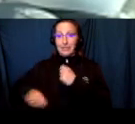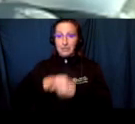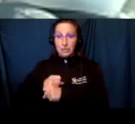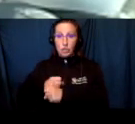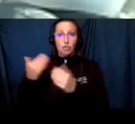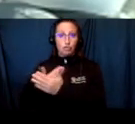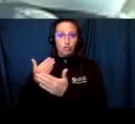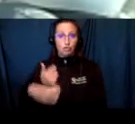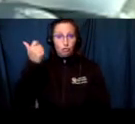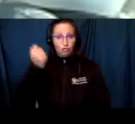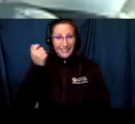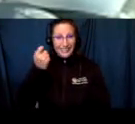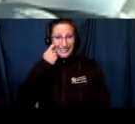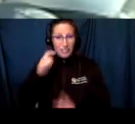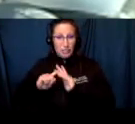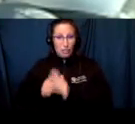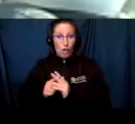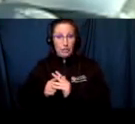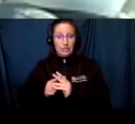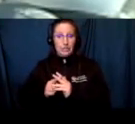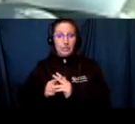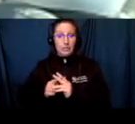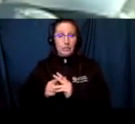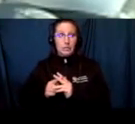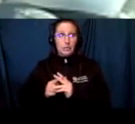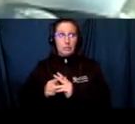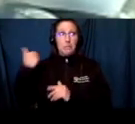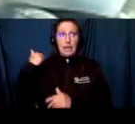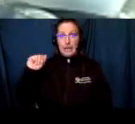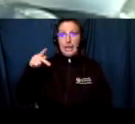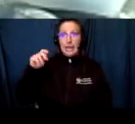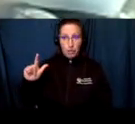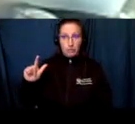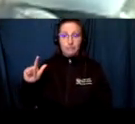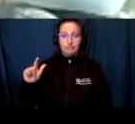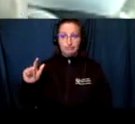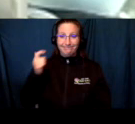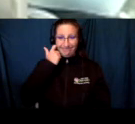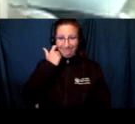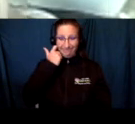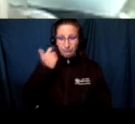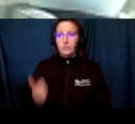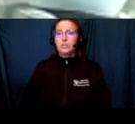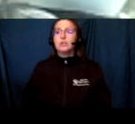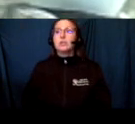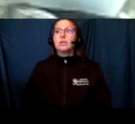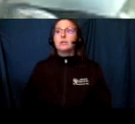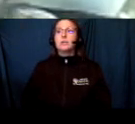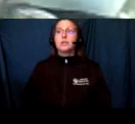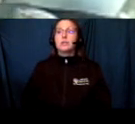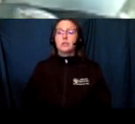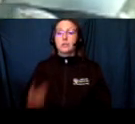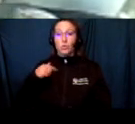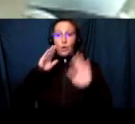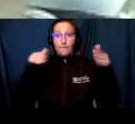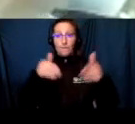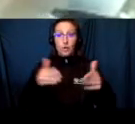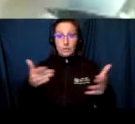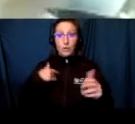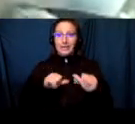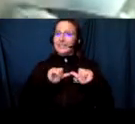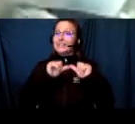that just started in April of 2020, there is a focus on continuous screening and so